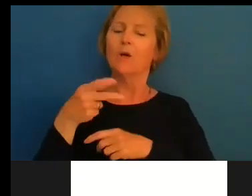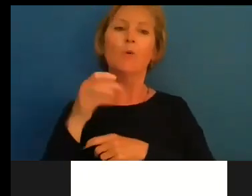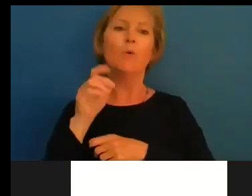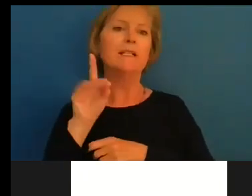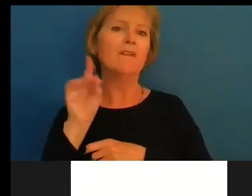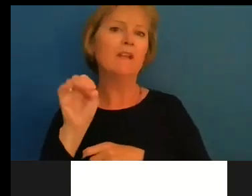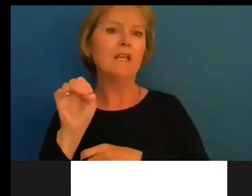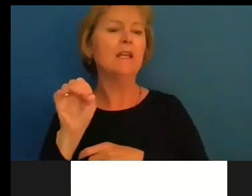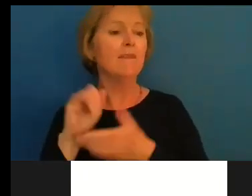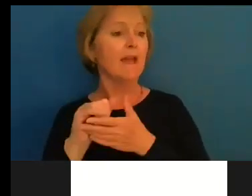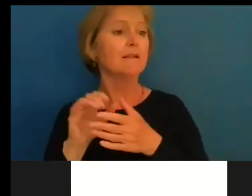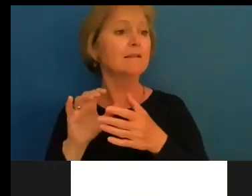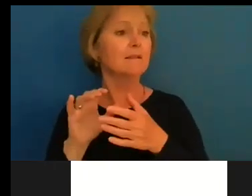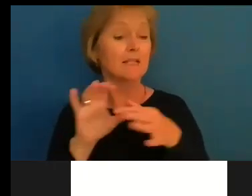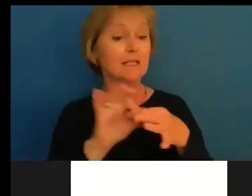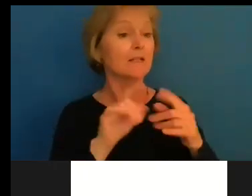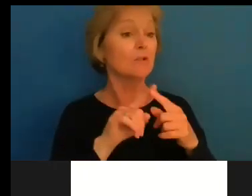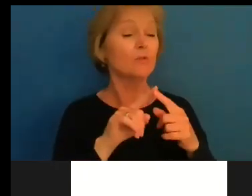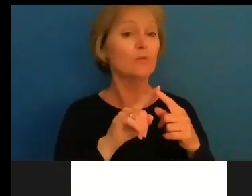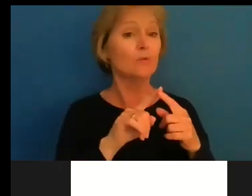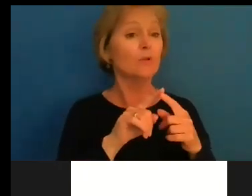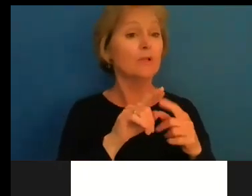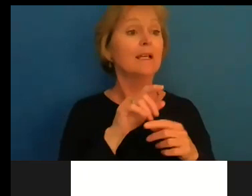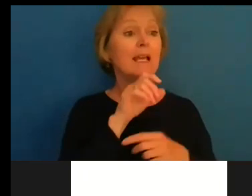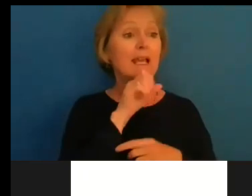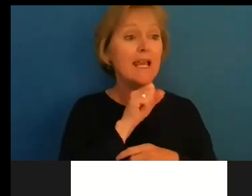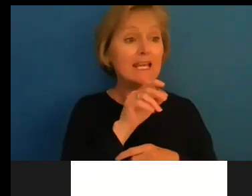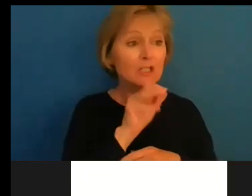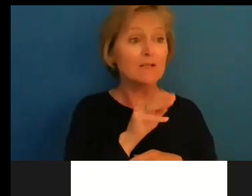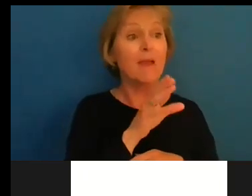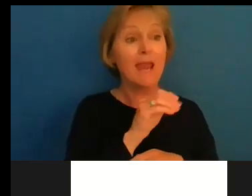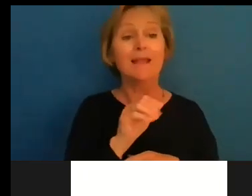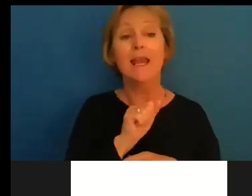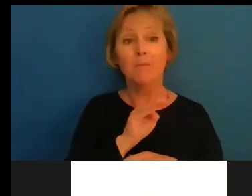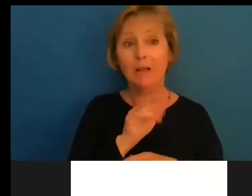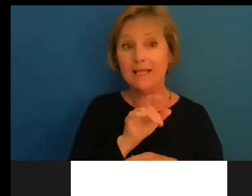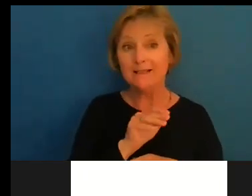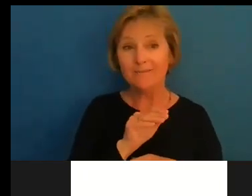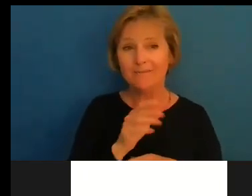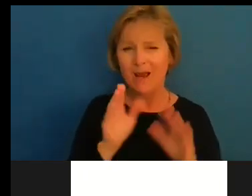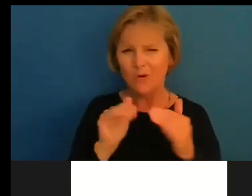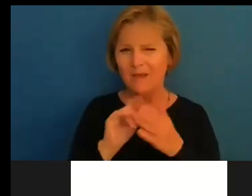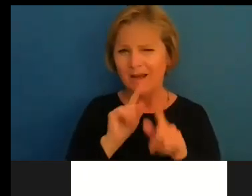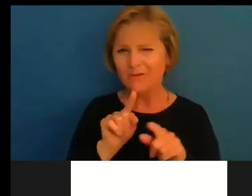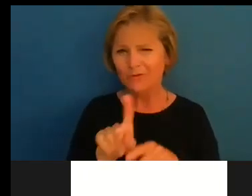and ableism. I hope that answers your question. Awesome. Thank you so much, Joe.